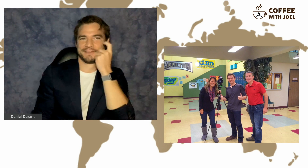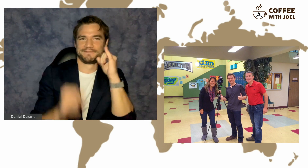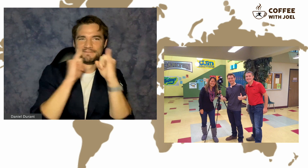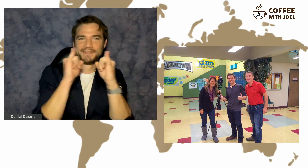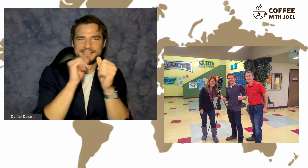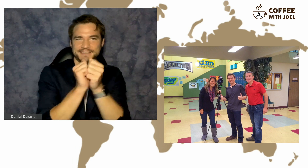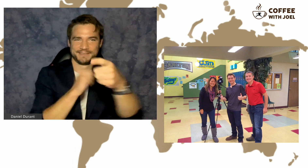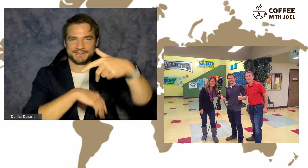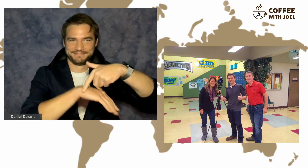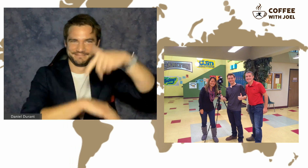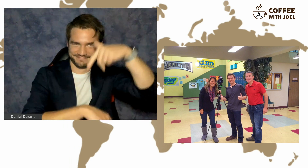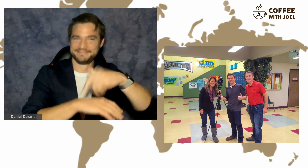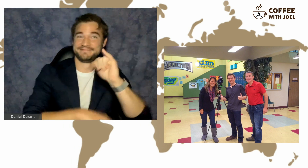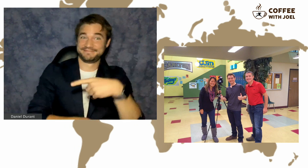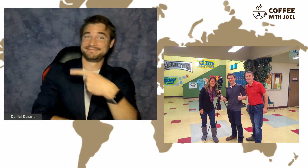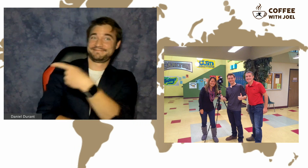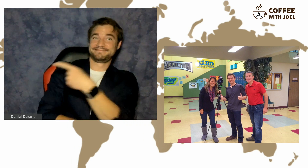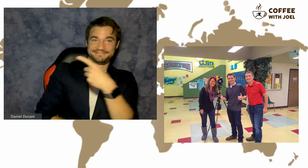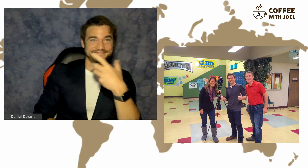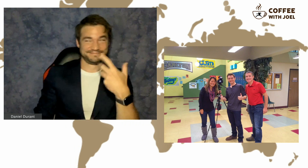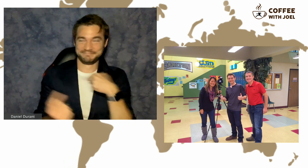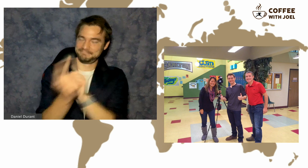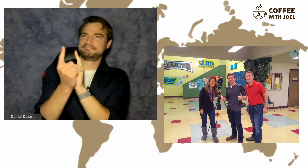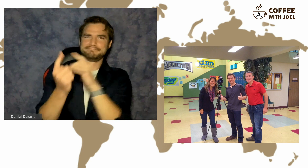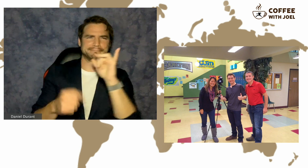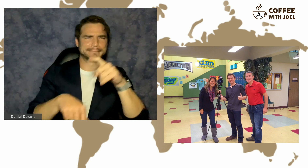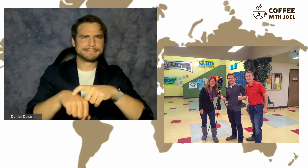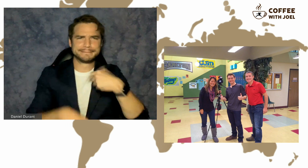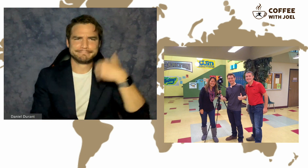who you might have seen in Joel’s recent interview.